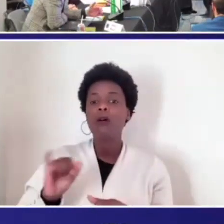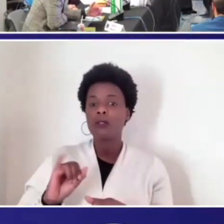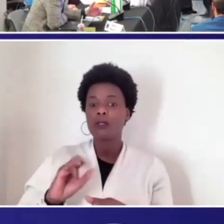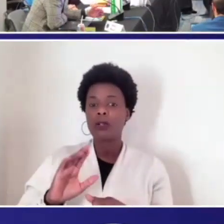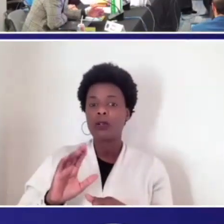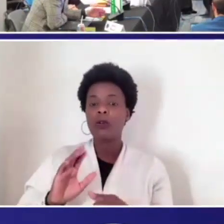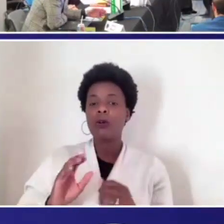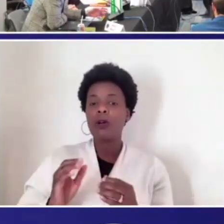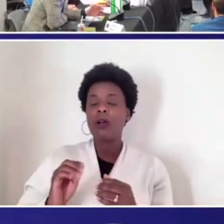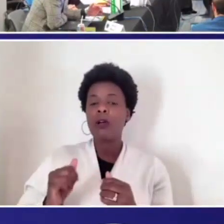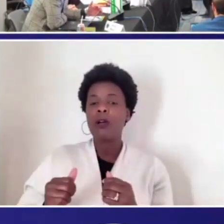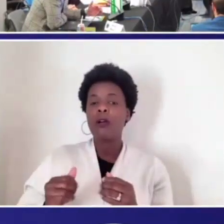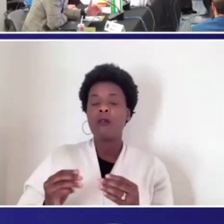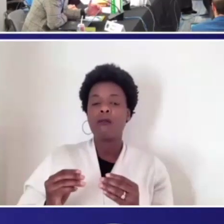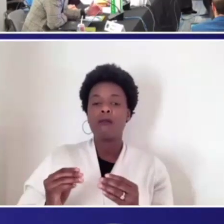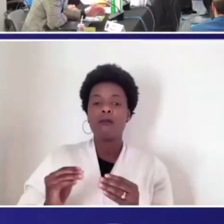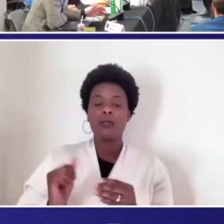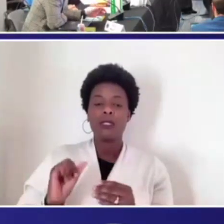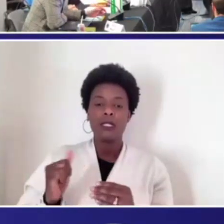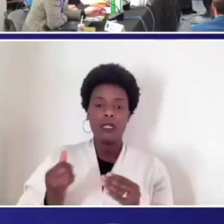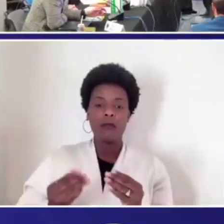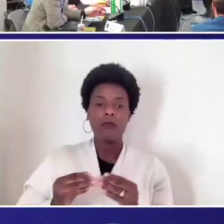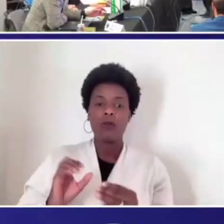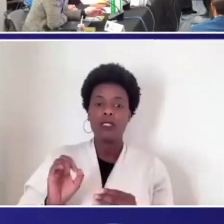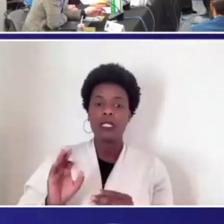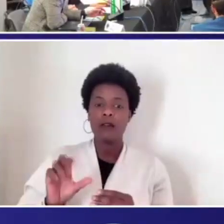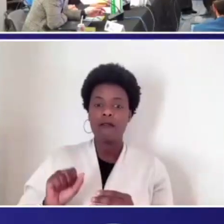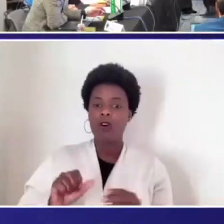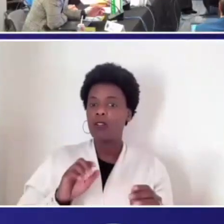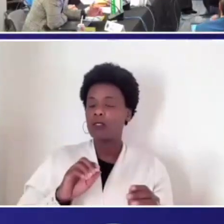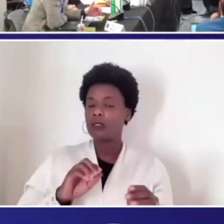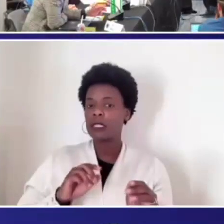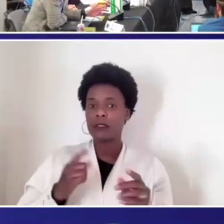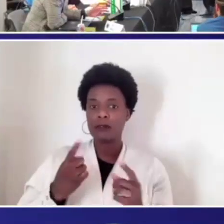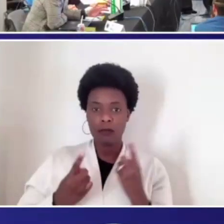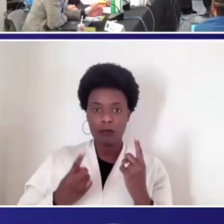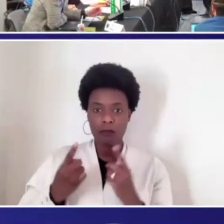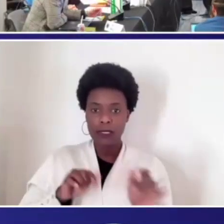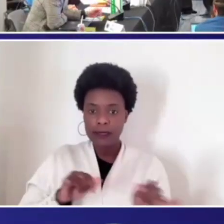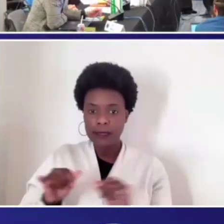throughout the Federal Government, where it's treated the same as an MD program. And they work side by side with MDs as